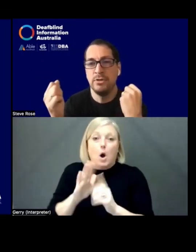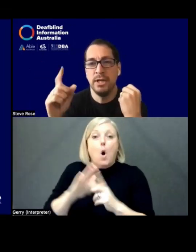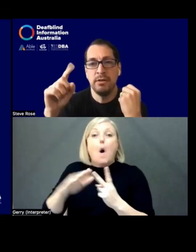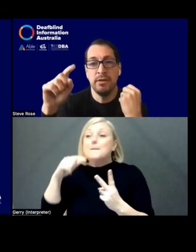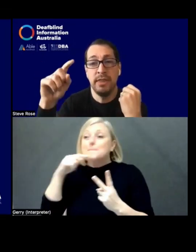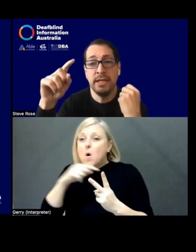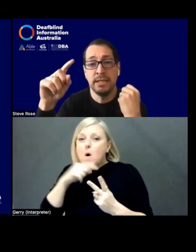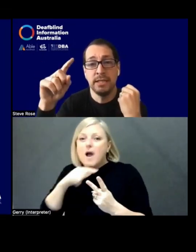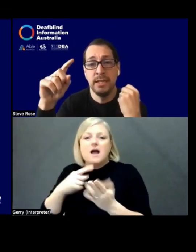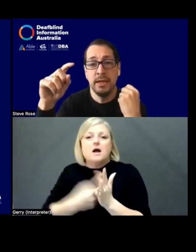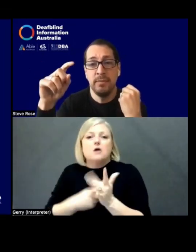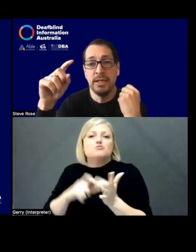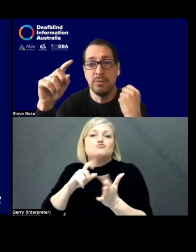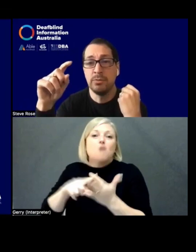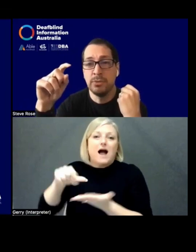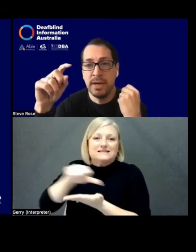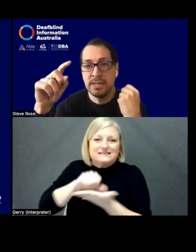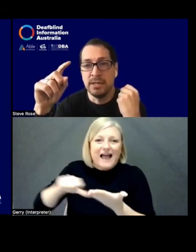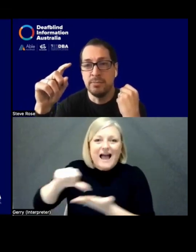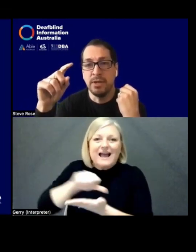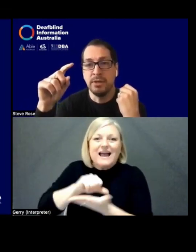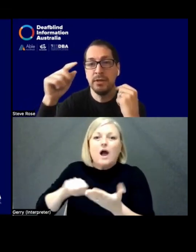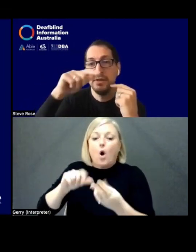Ruby know that this means, "I want more massage bug?"